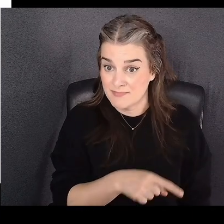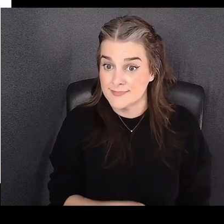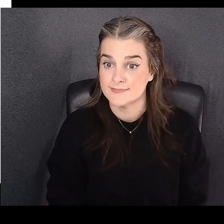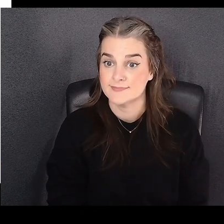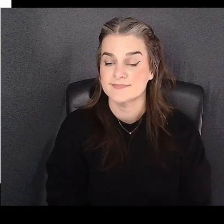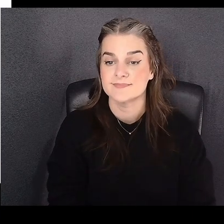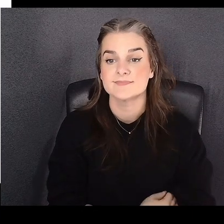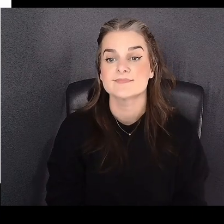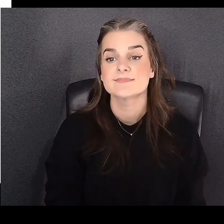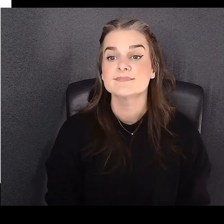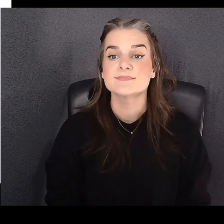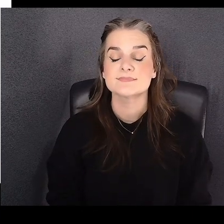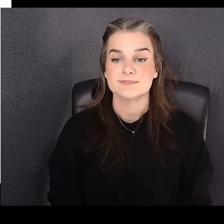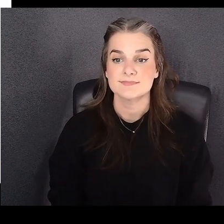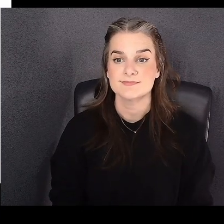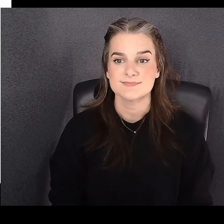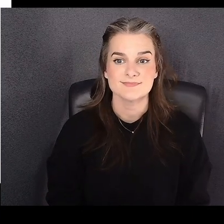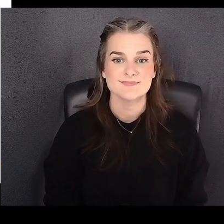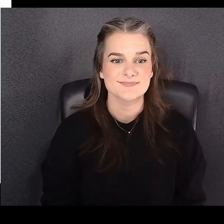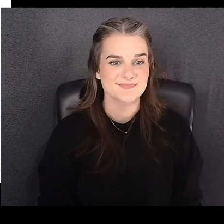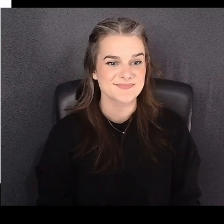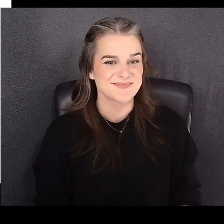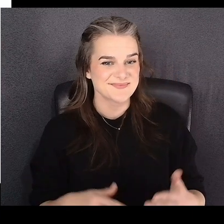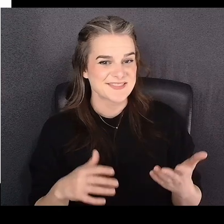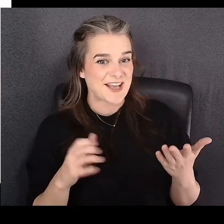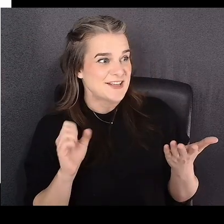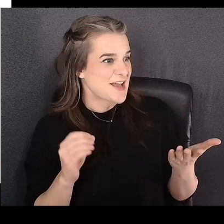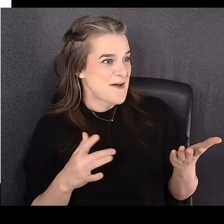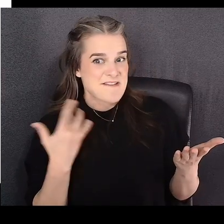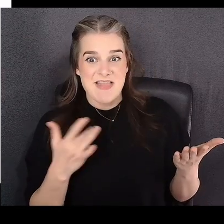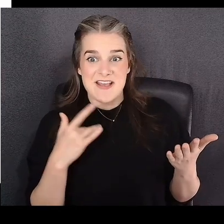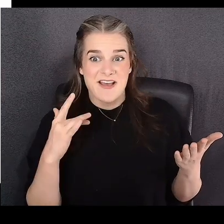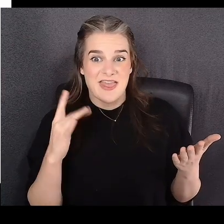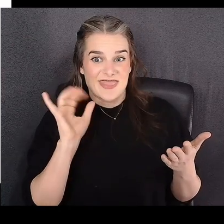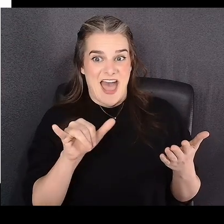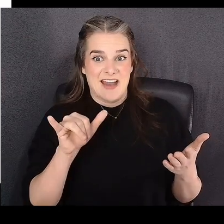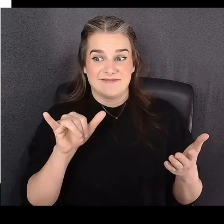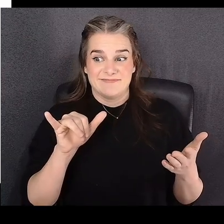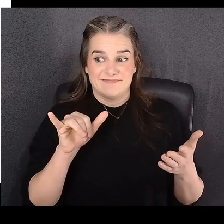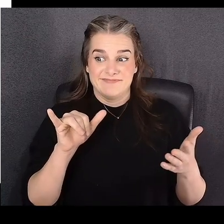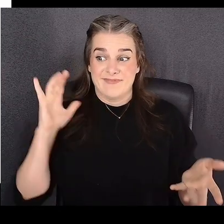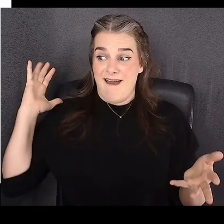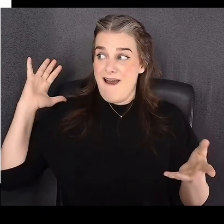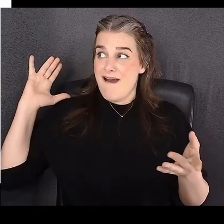So I feel like that-- it's a long background to understand where we're coming from in this field.